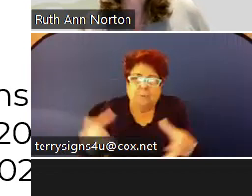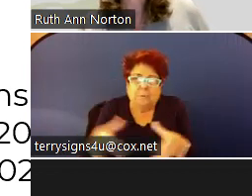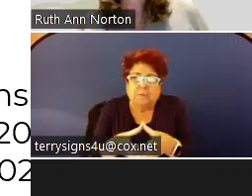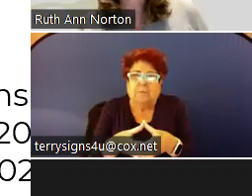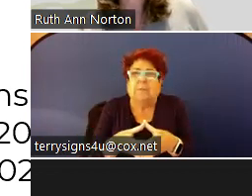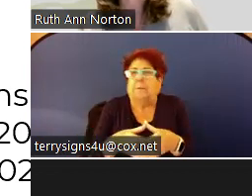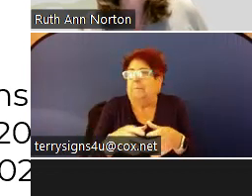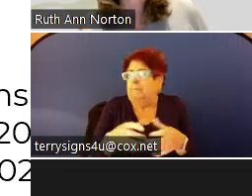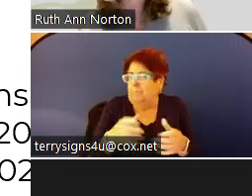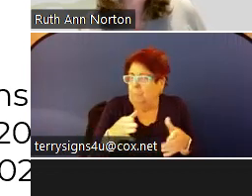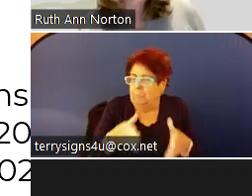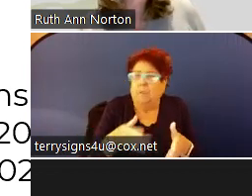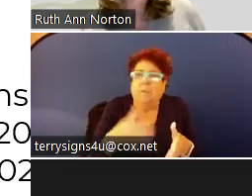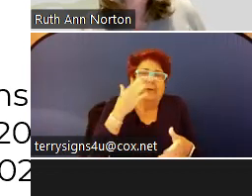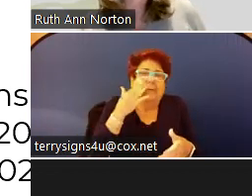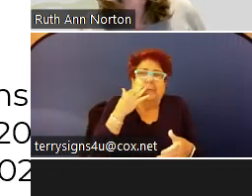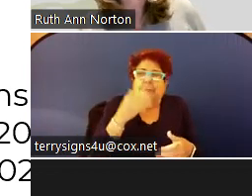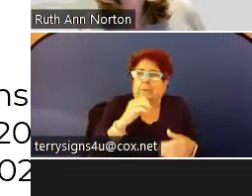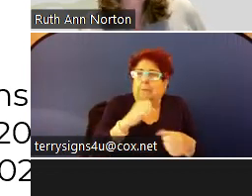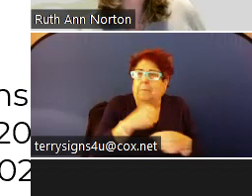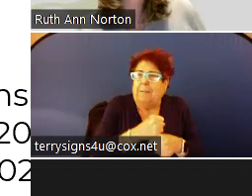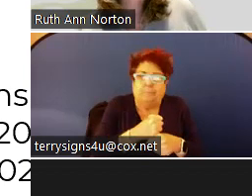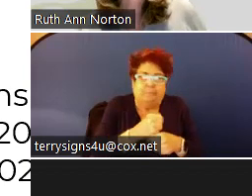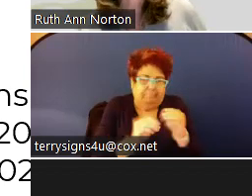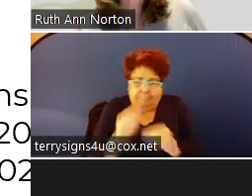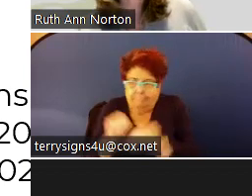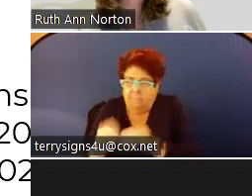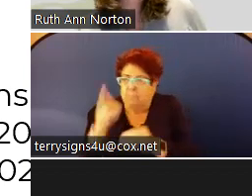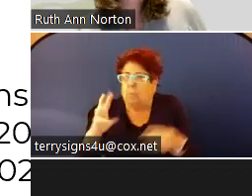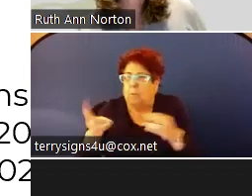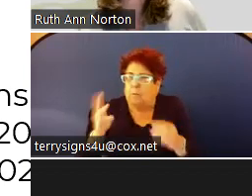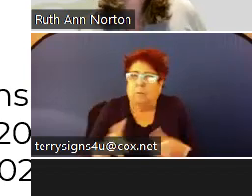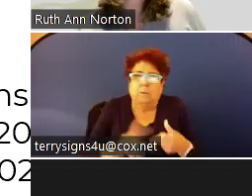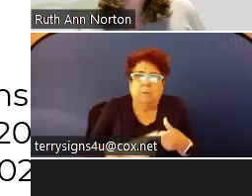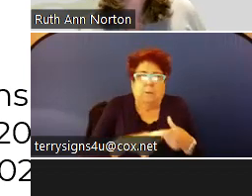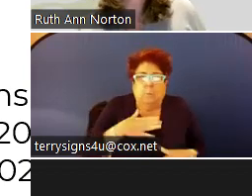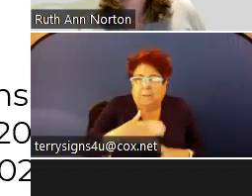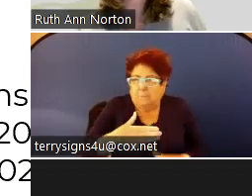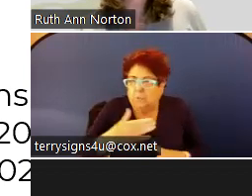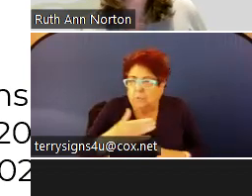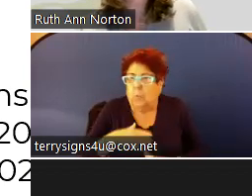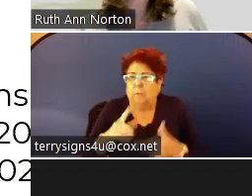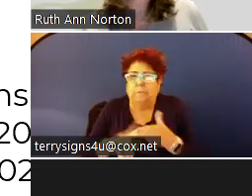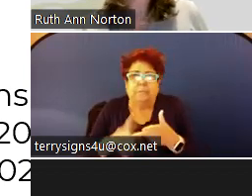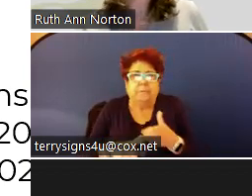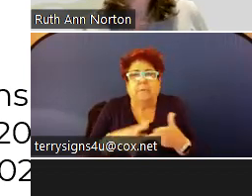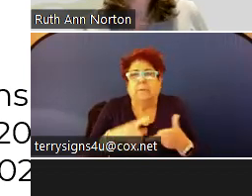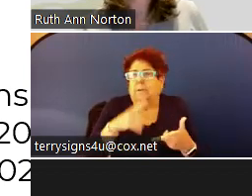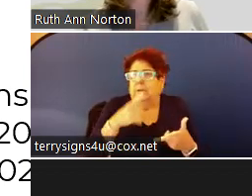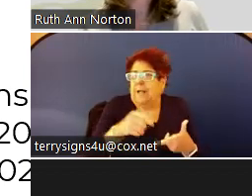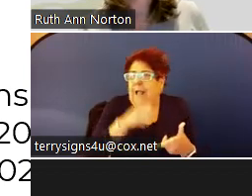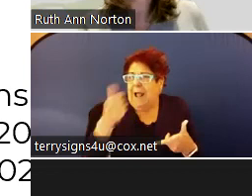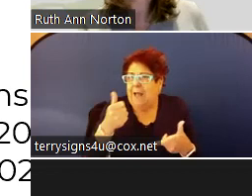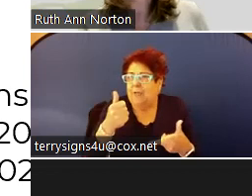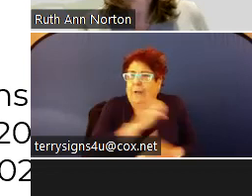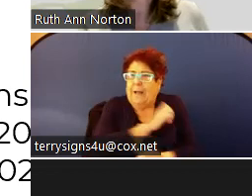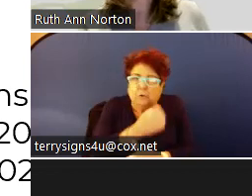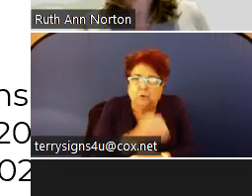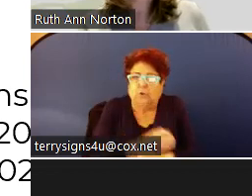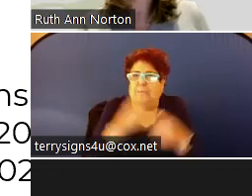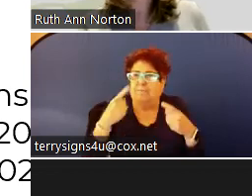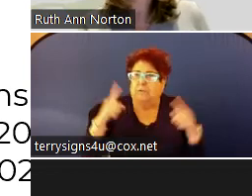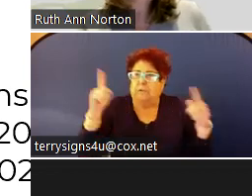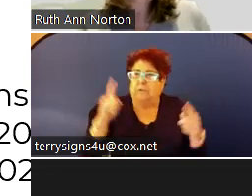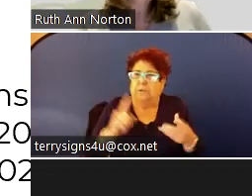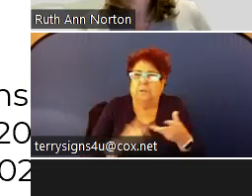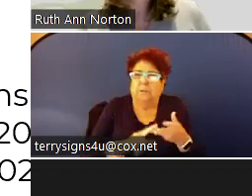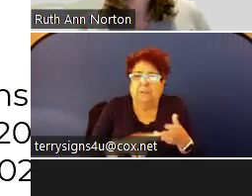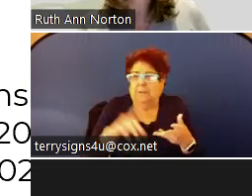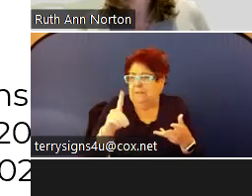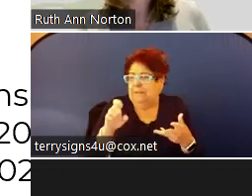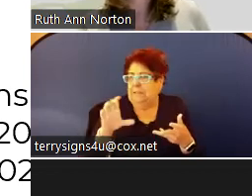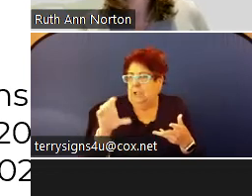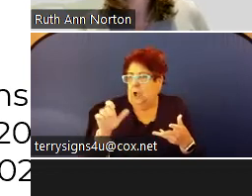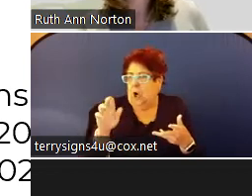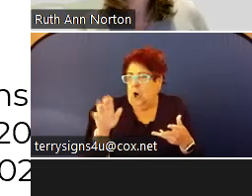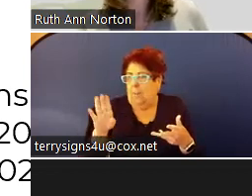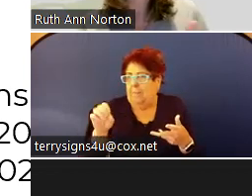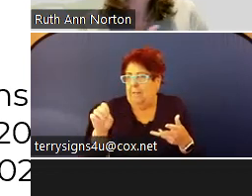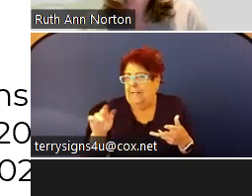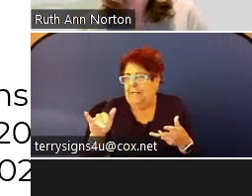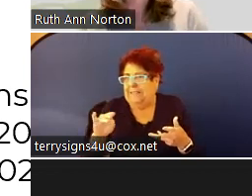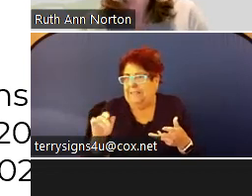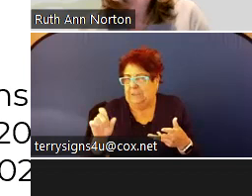the respiratory -- trigger reduction and even now electrification of working together to build that